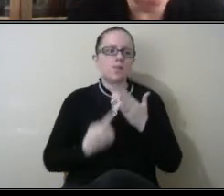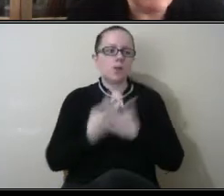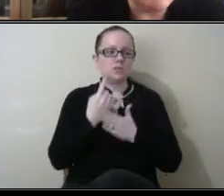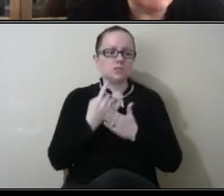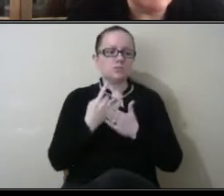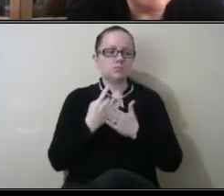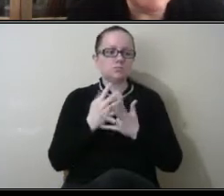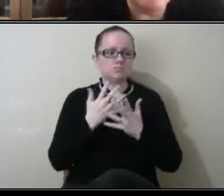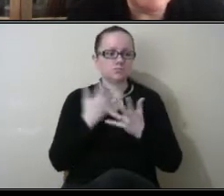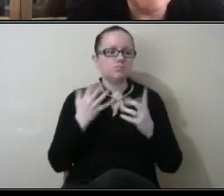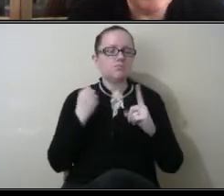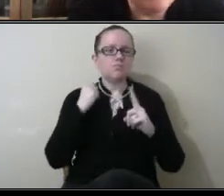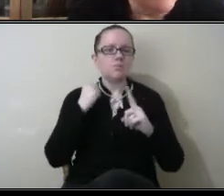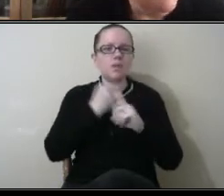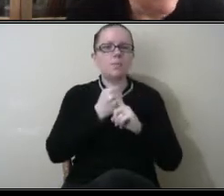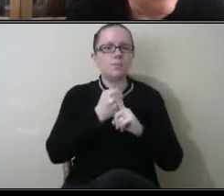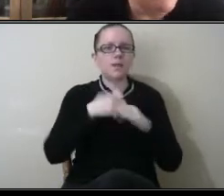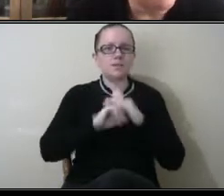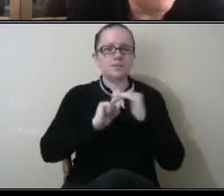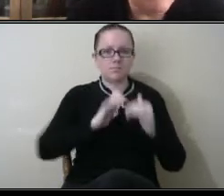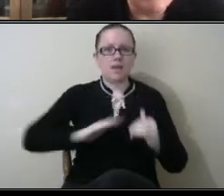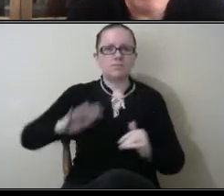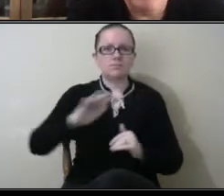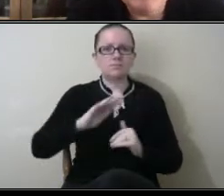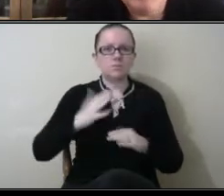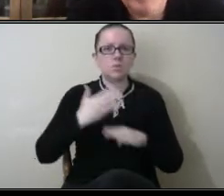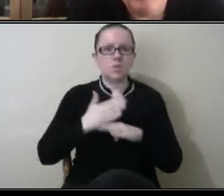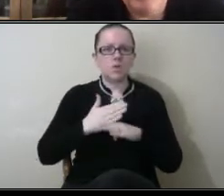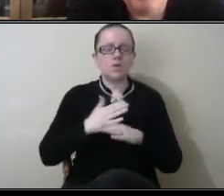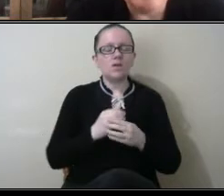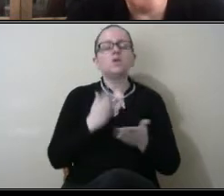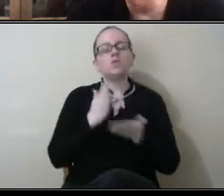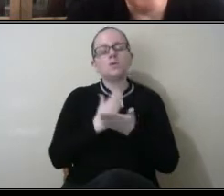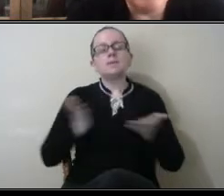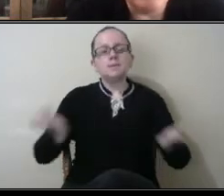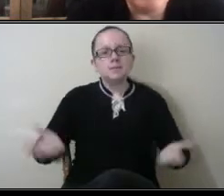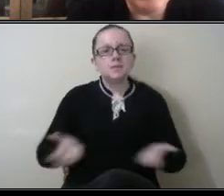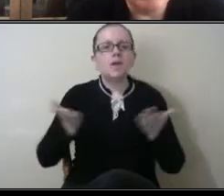impact in our sectors so um really encourage you to have a look at those guidelines and and